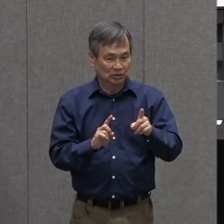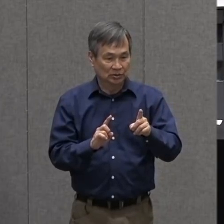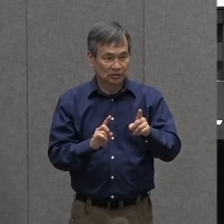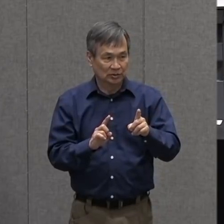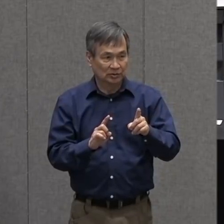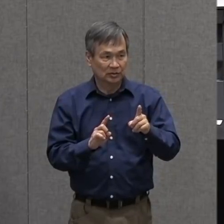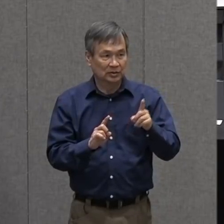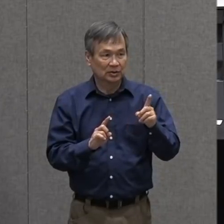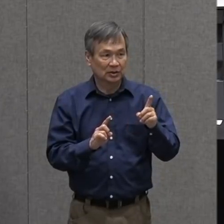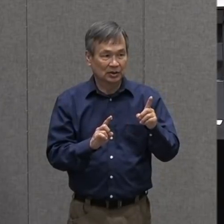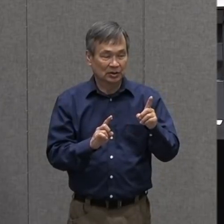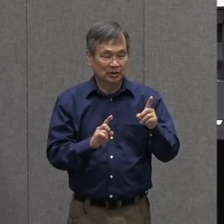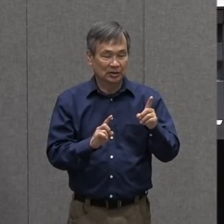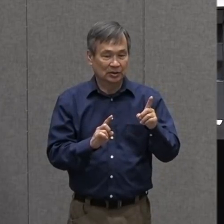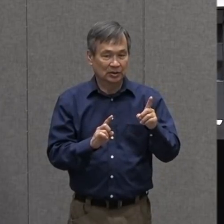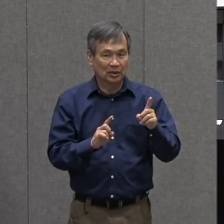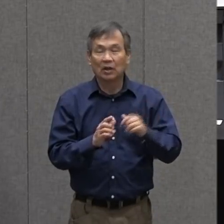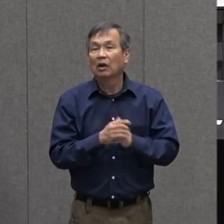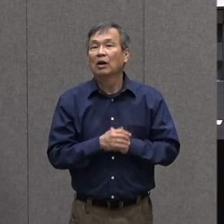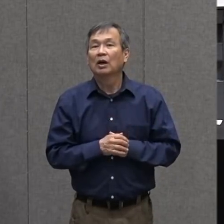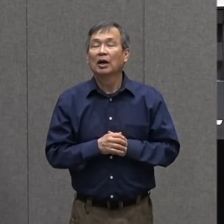I have a one left over, I have 101.